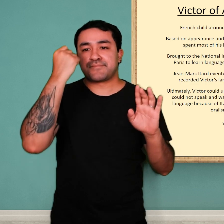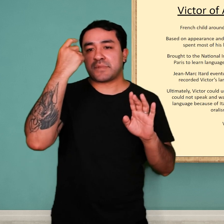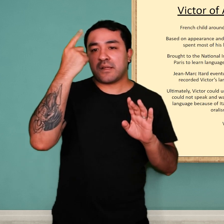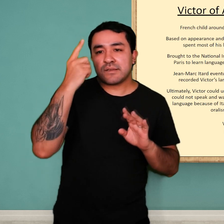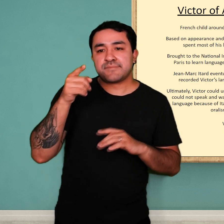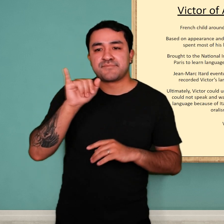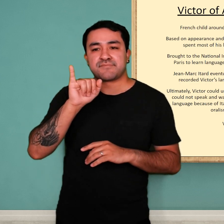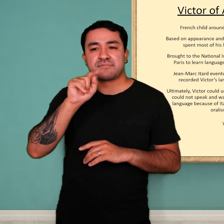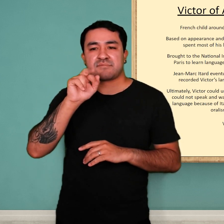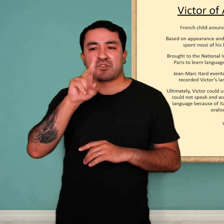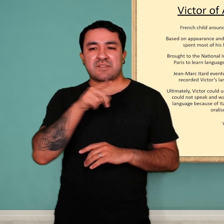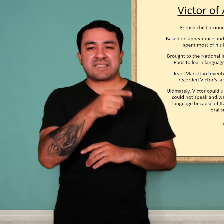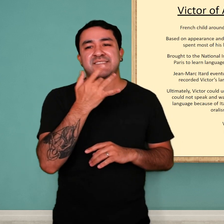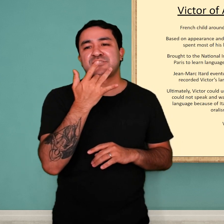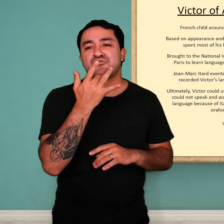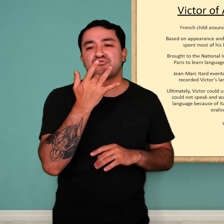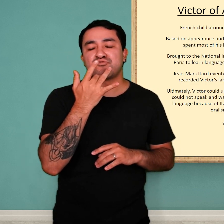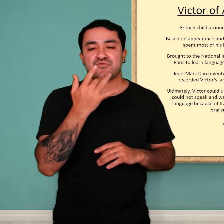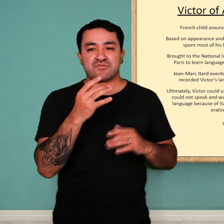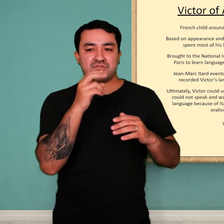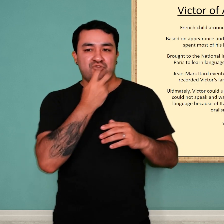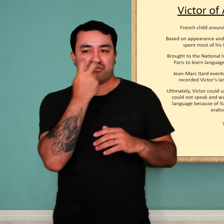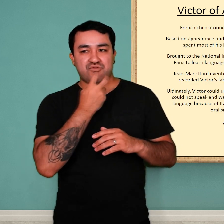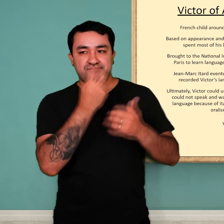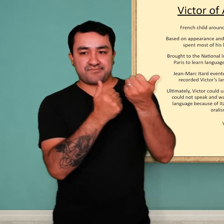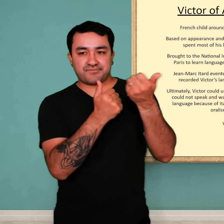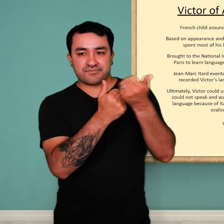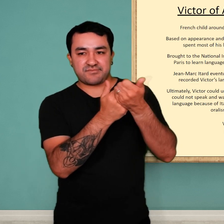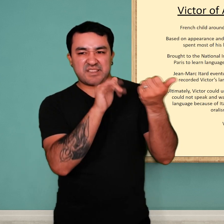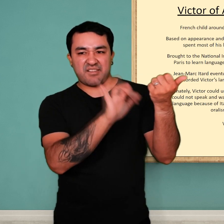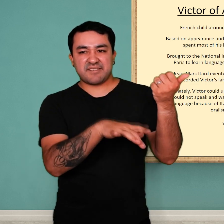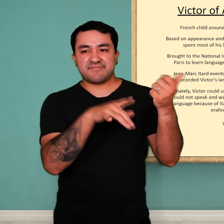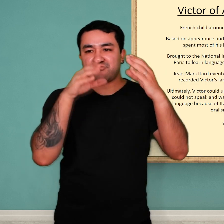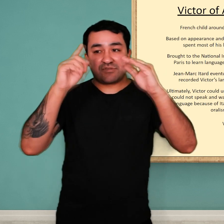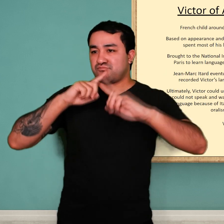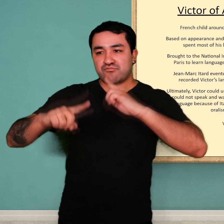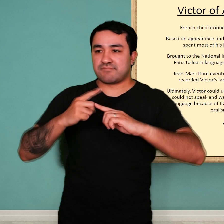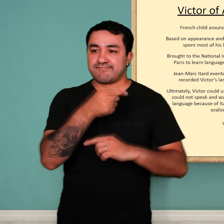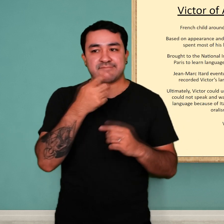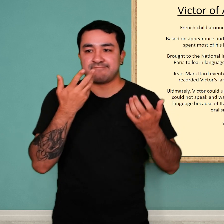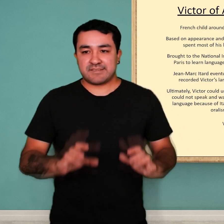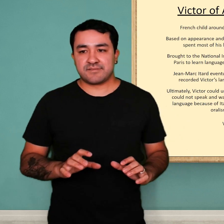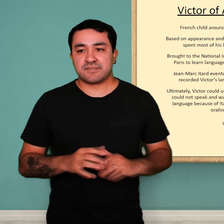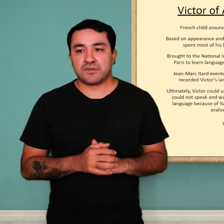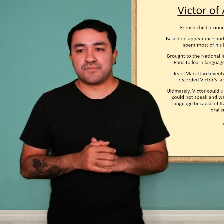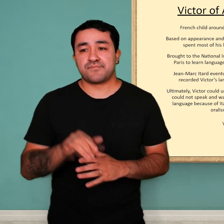Jean-Marc Itard took over and recorded Victor’s language progress. Ultimately, Victor could